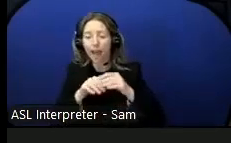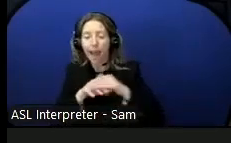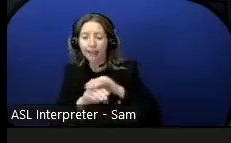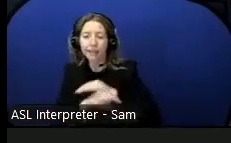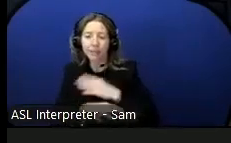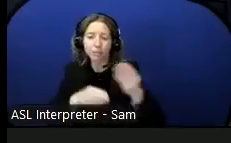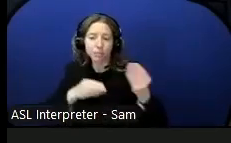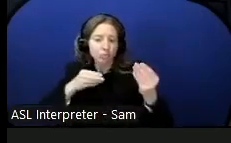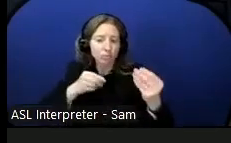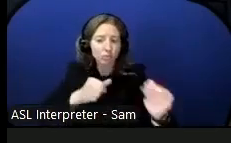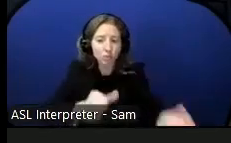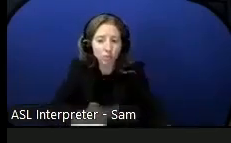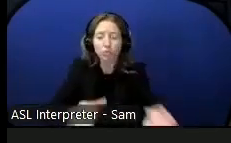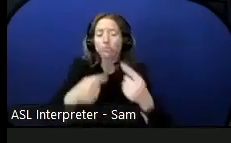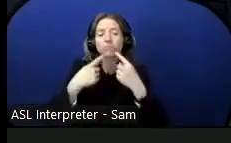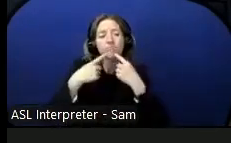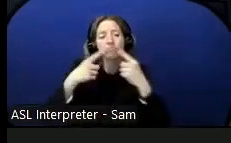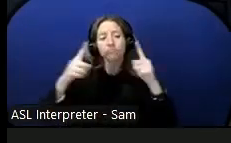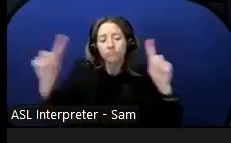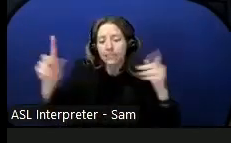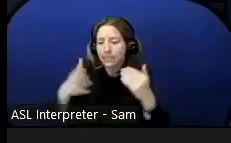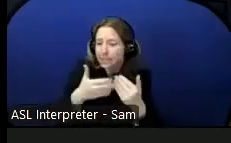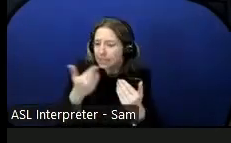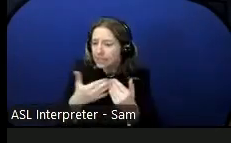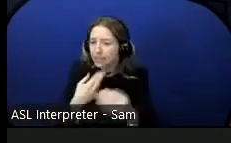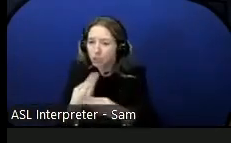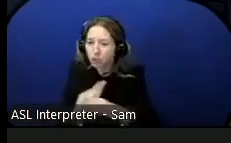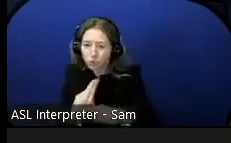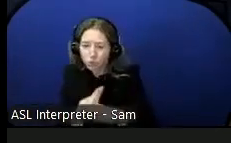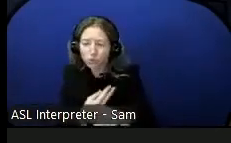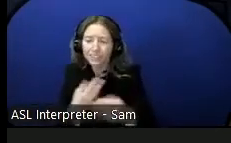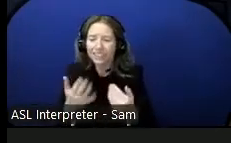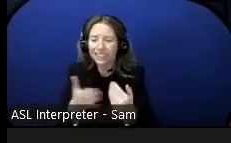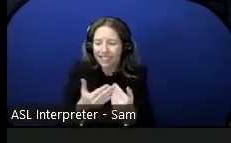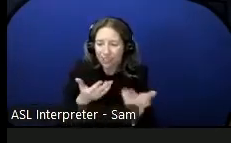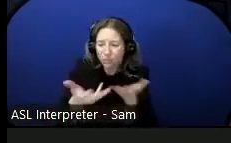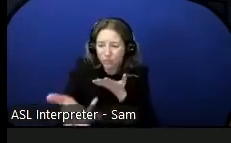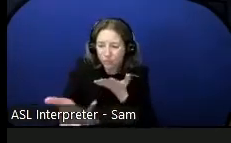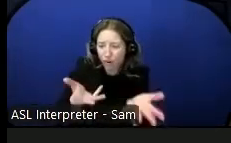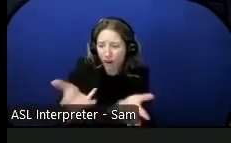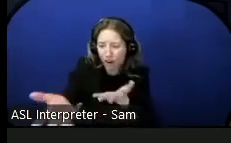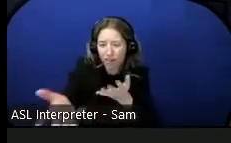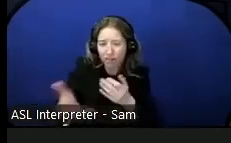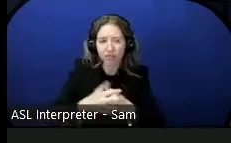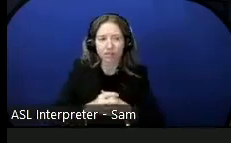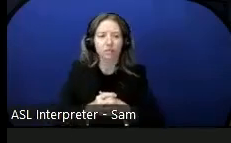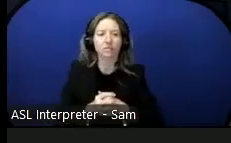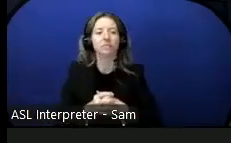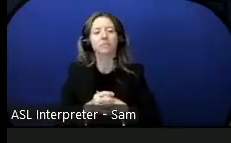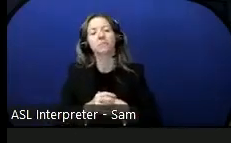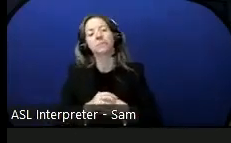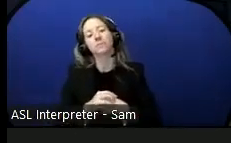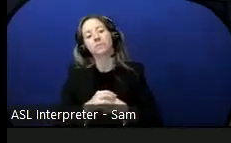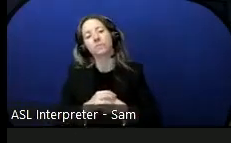to make yourself aware of accessibility management across your organization. So this applies more to somebody managing a program,